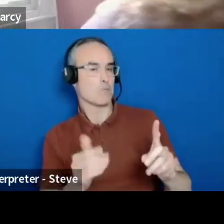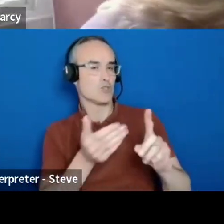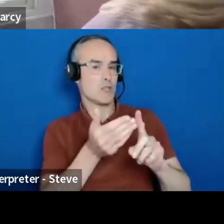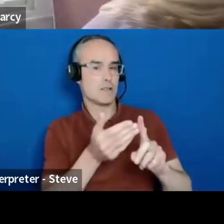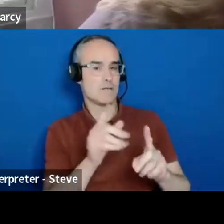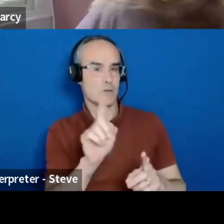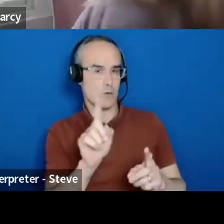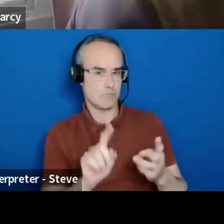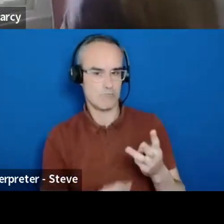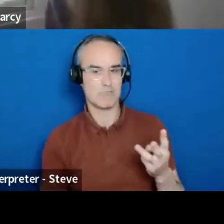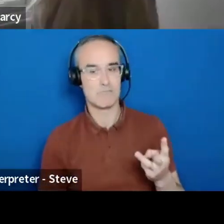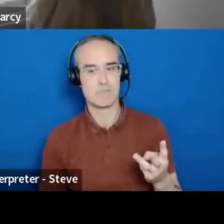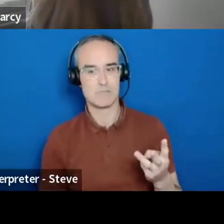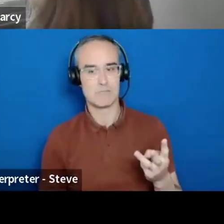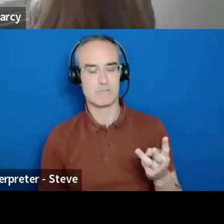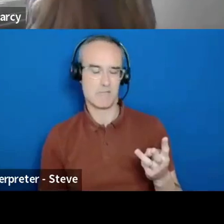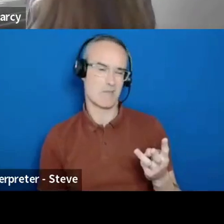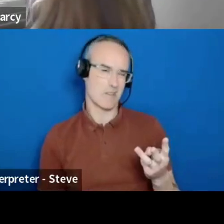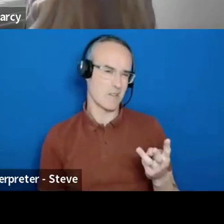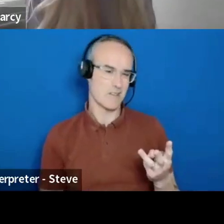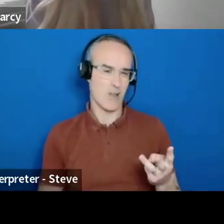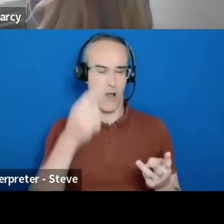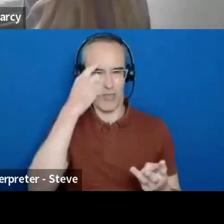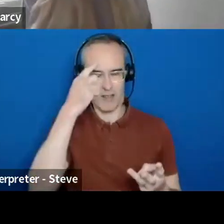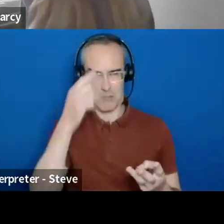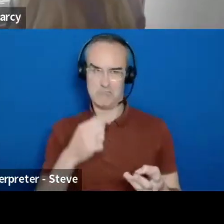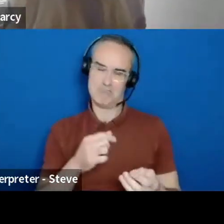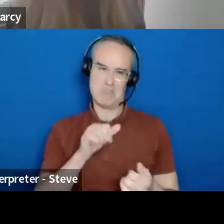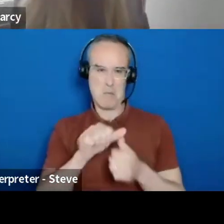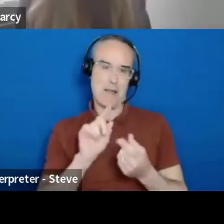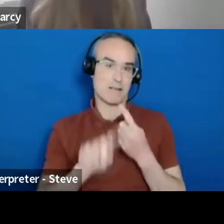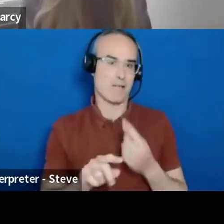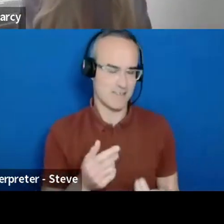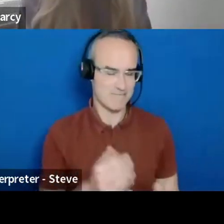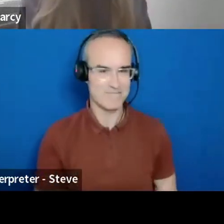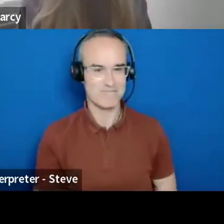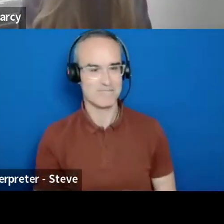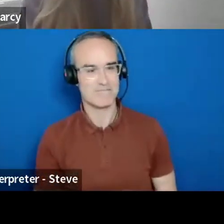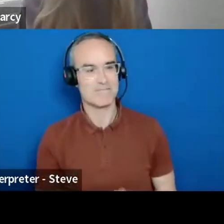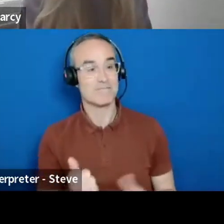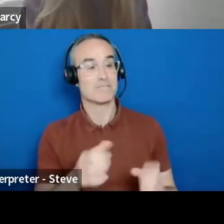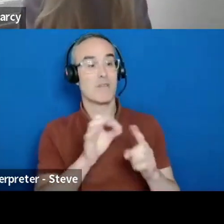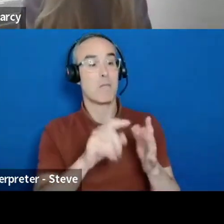that's probably my closest I can get to an answer for that one. Amelia: Thank you. Pippa? Pippa: Yeah. I think there's,